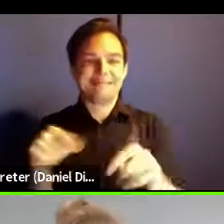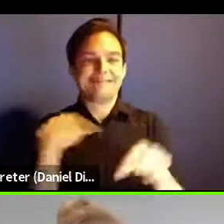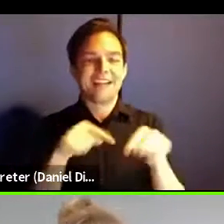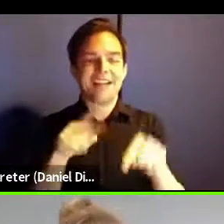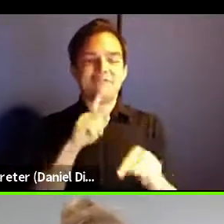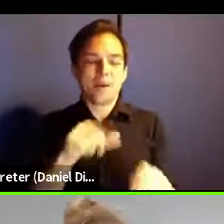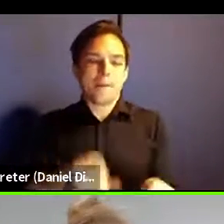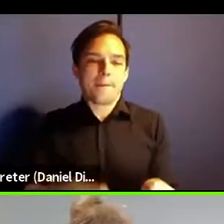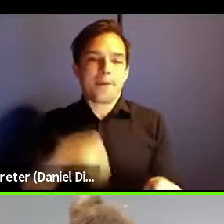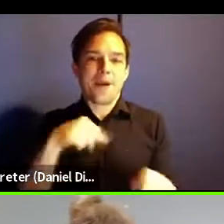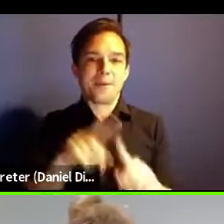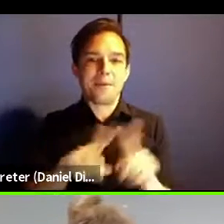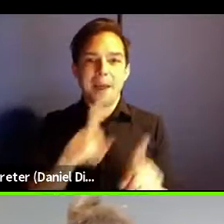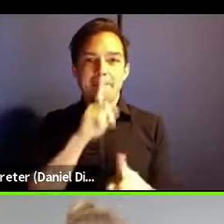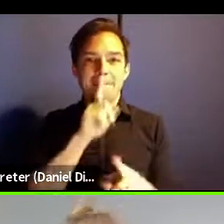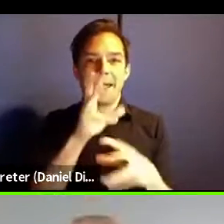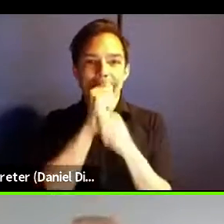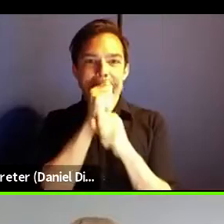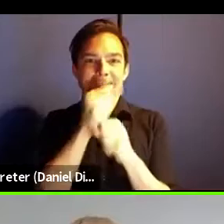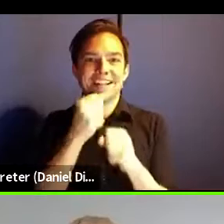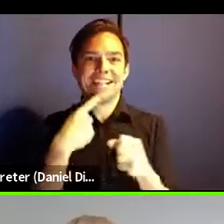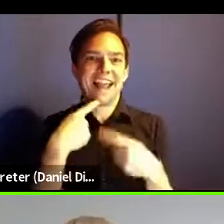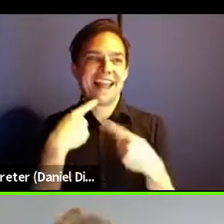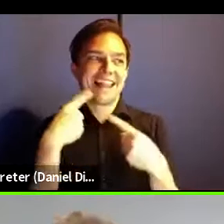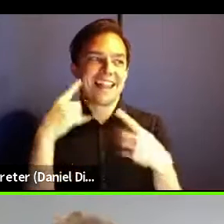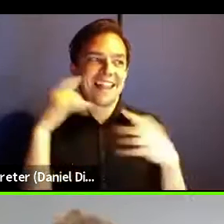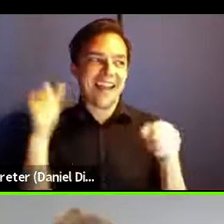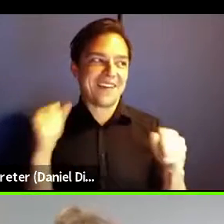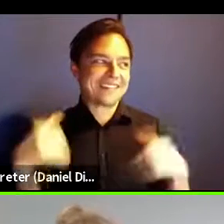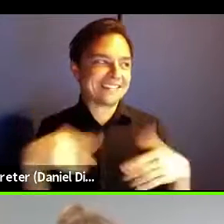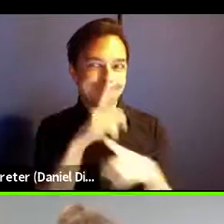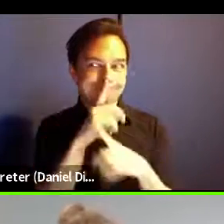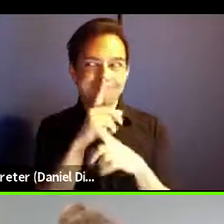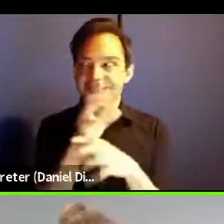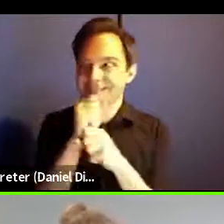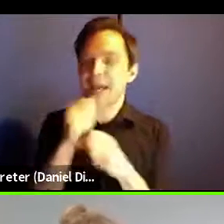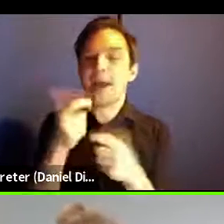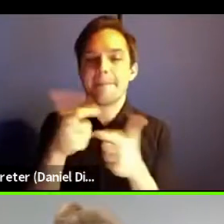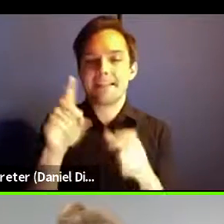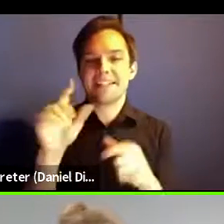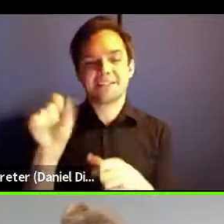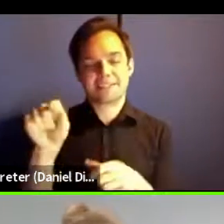but could we all maybe not say it too lightly? Yes, it was a really big deal and it's global.